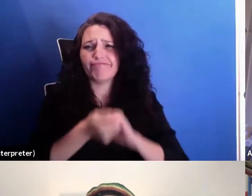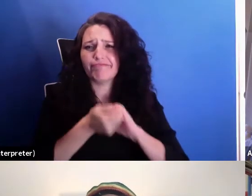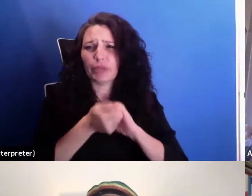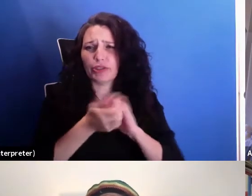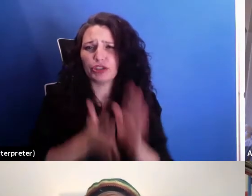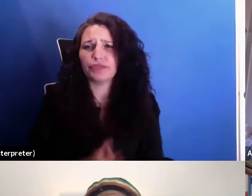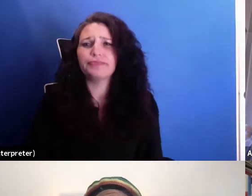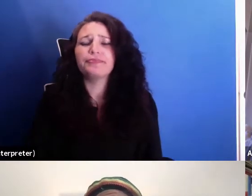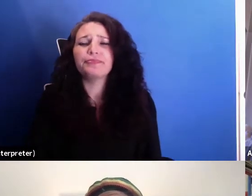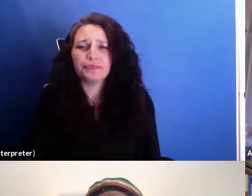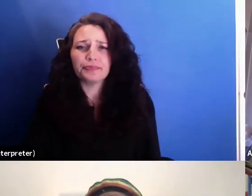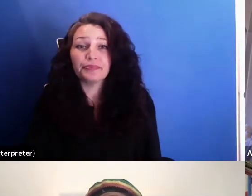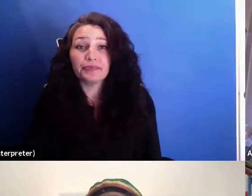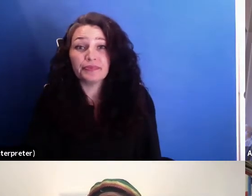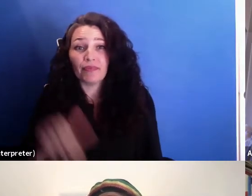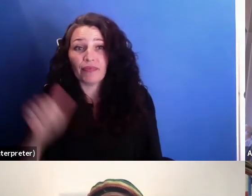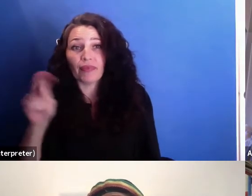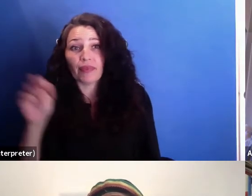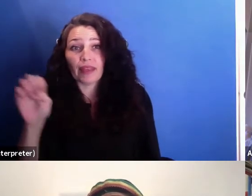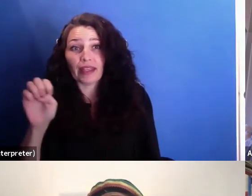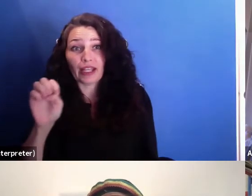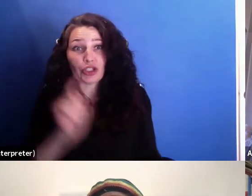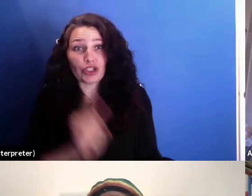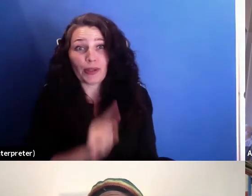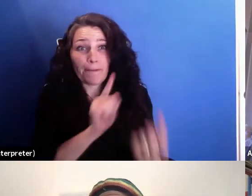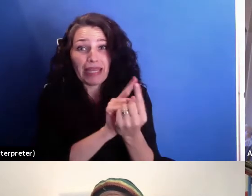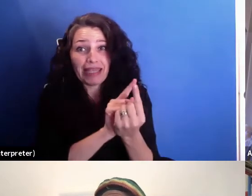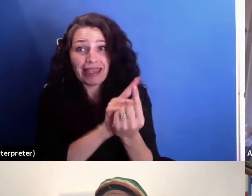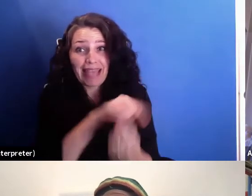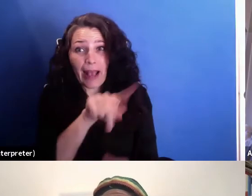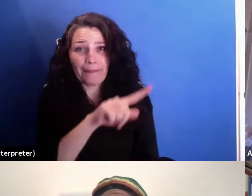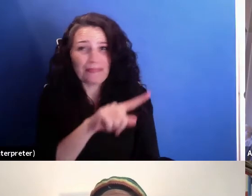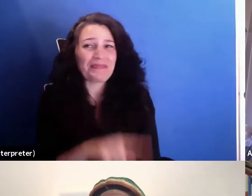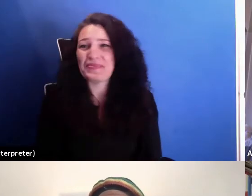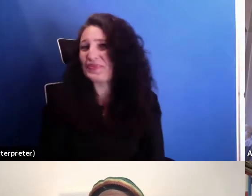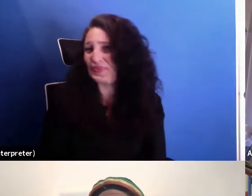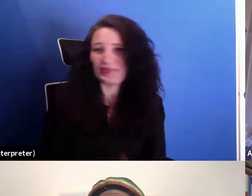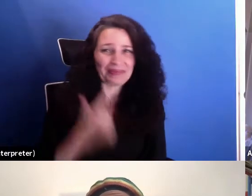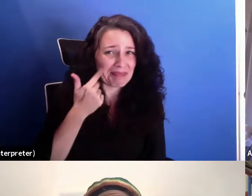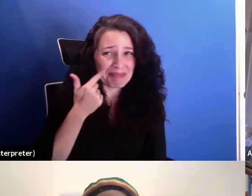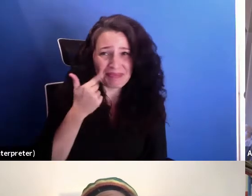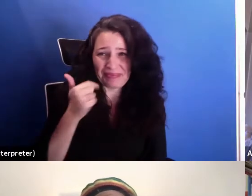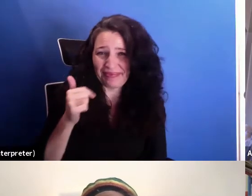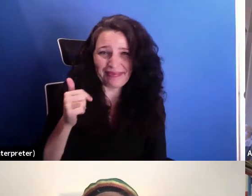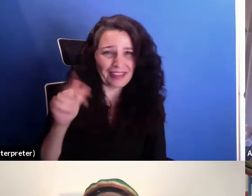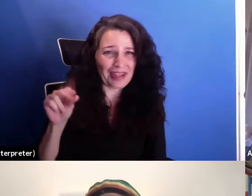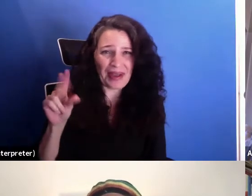And you got to meet them. We didn't. Ever? No.